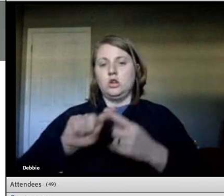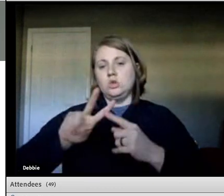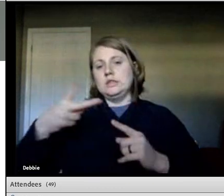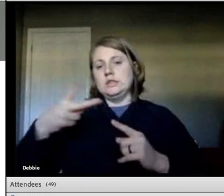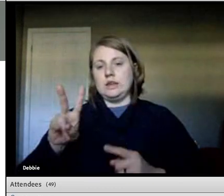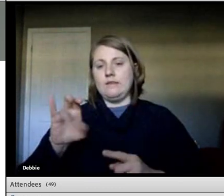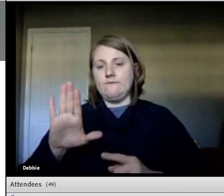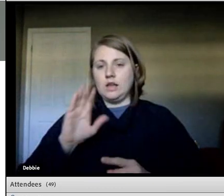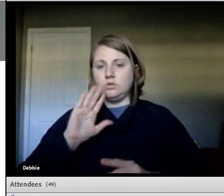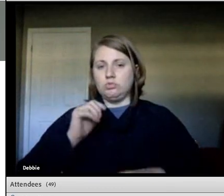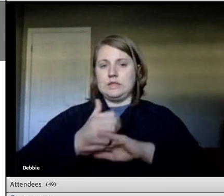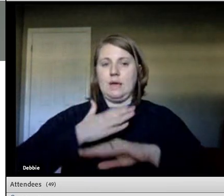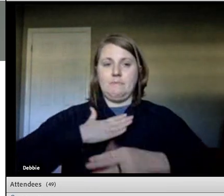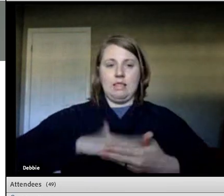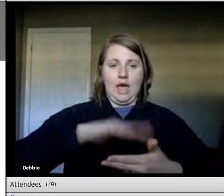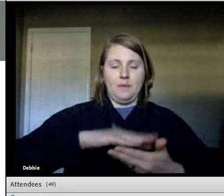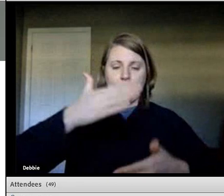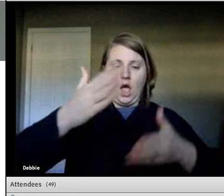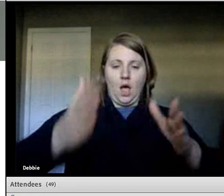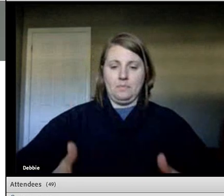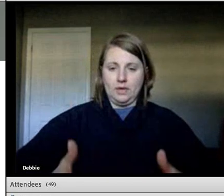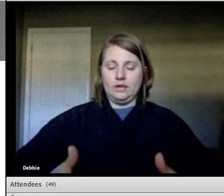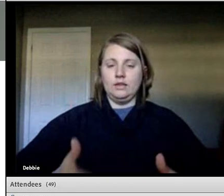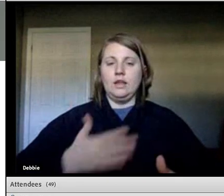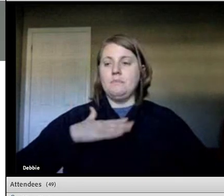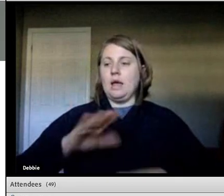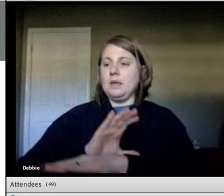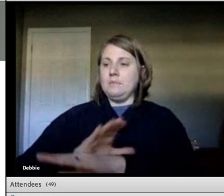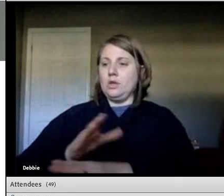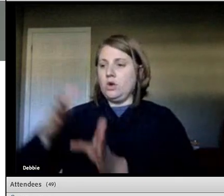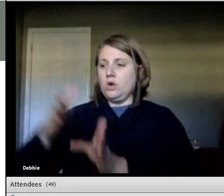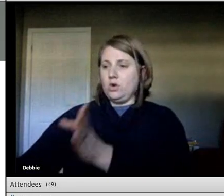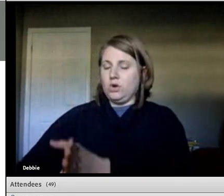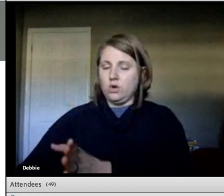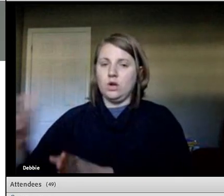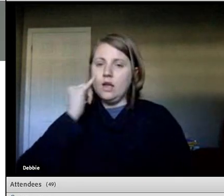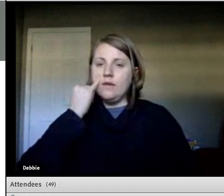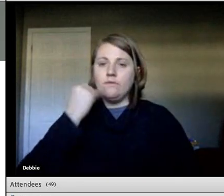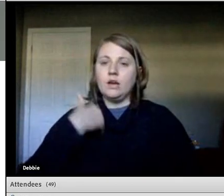and I can have my computer if I don't have the cords and the wires to put this all together,